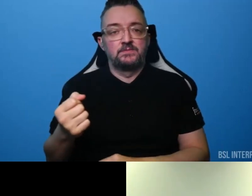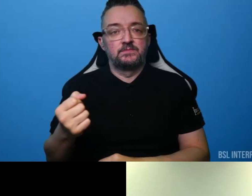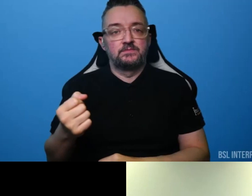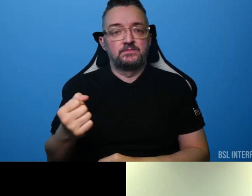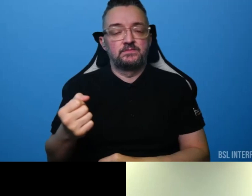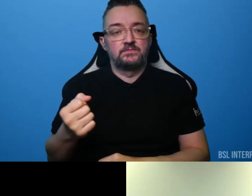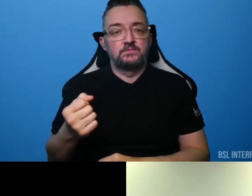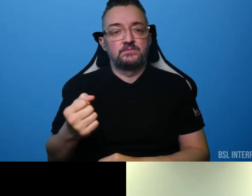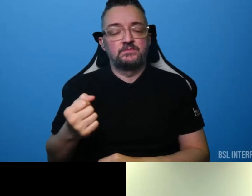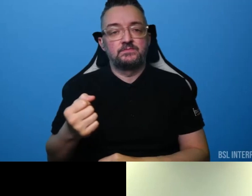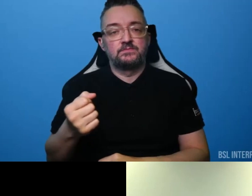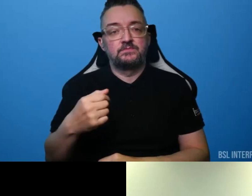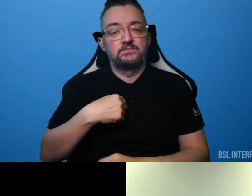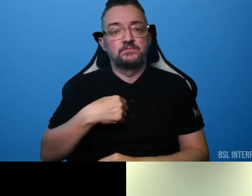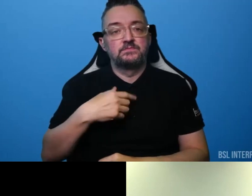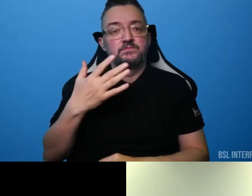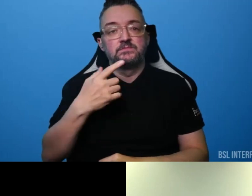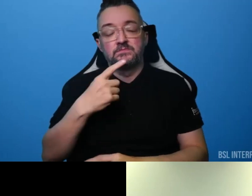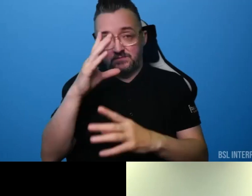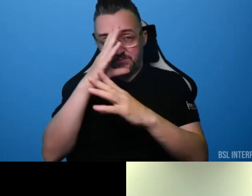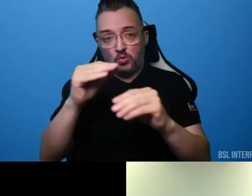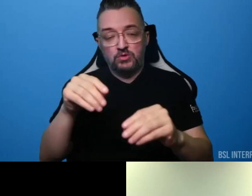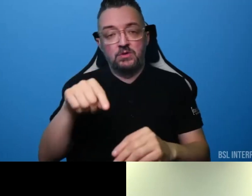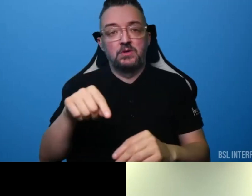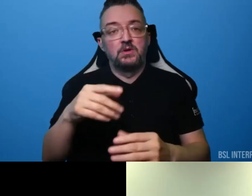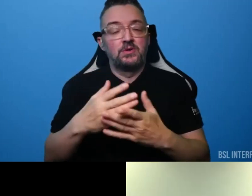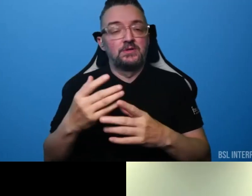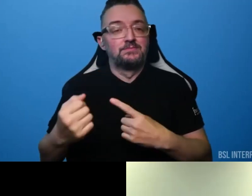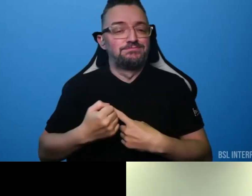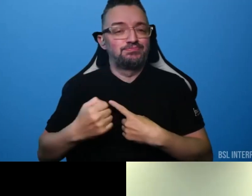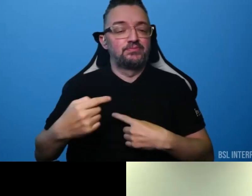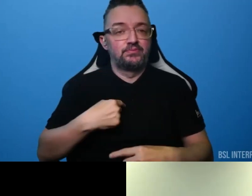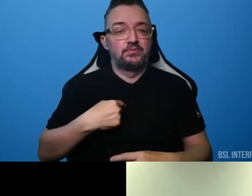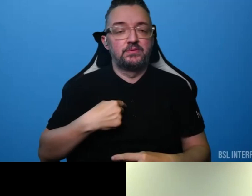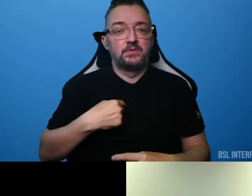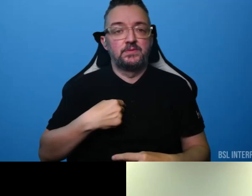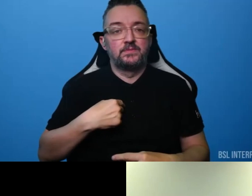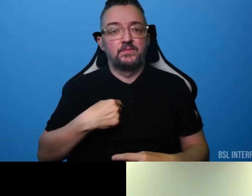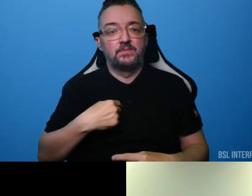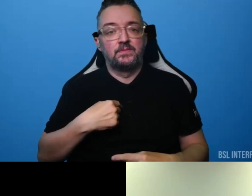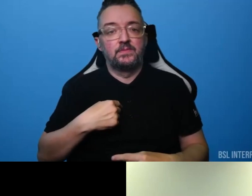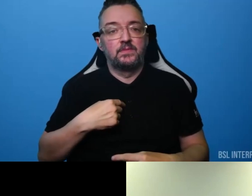If I could say a note of caution it was really striking to me that the... It's also controversial even amongst